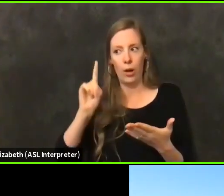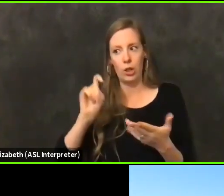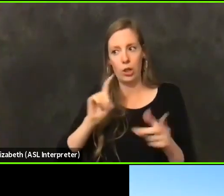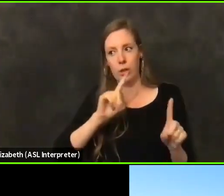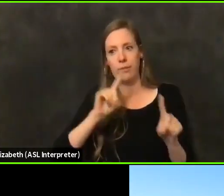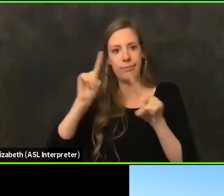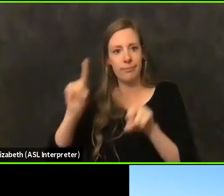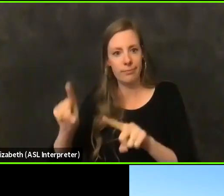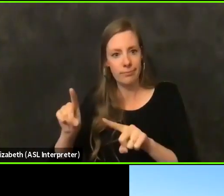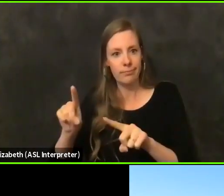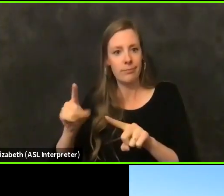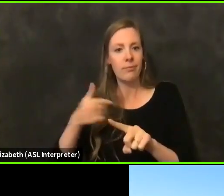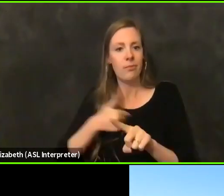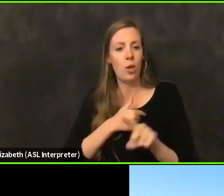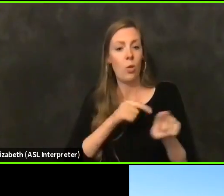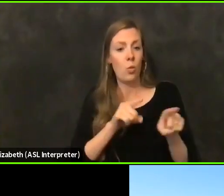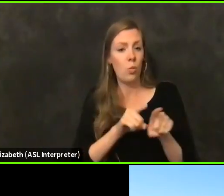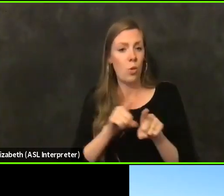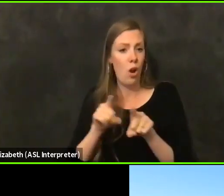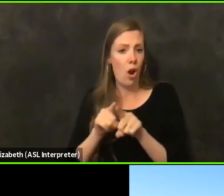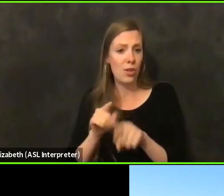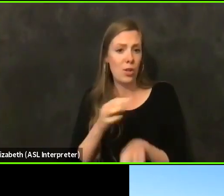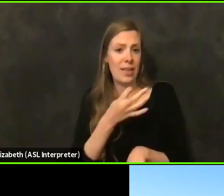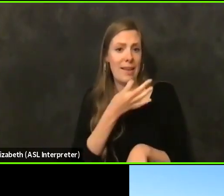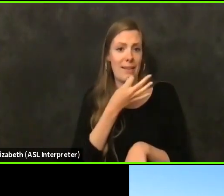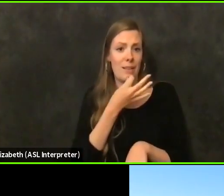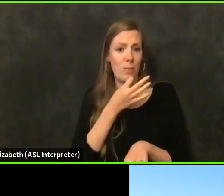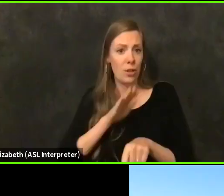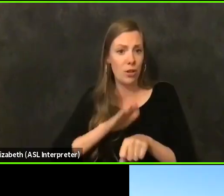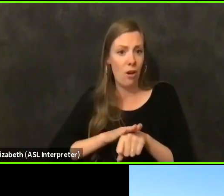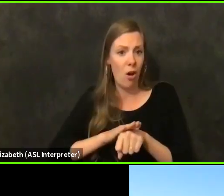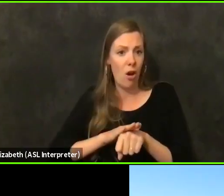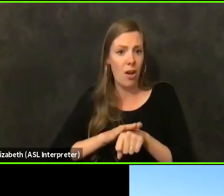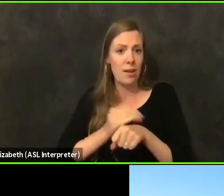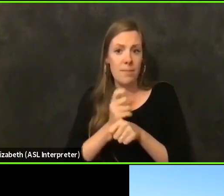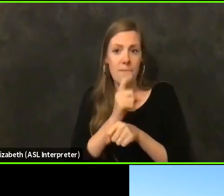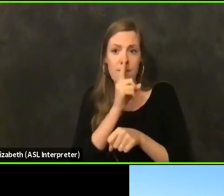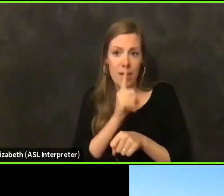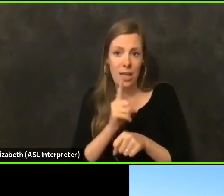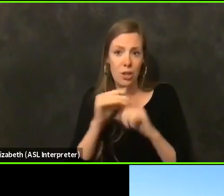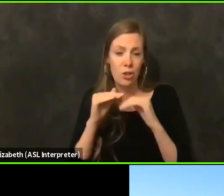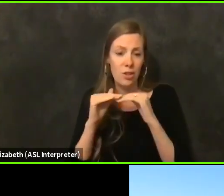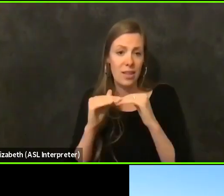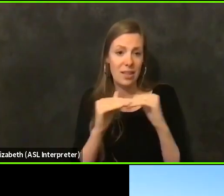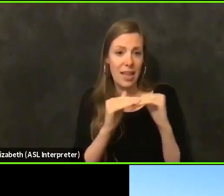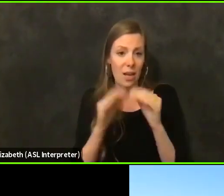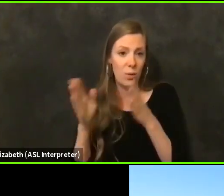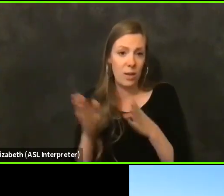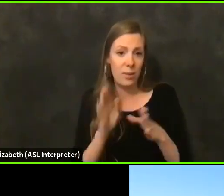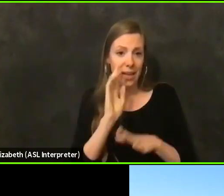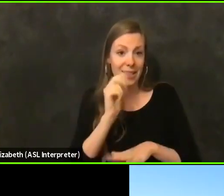And we're also the experts on ensuring that equity plan is in place.